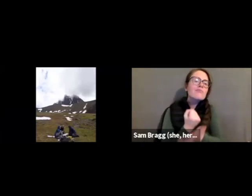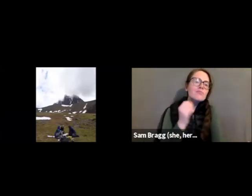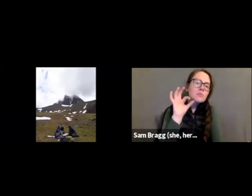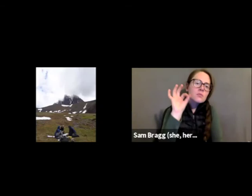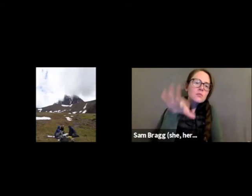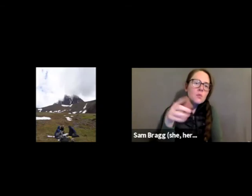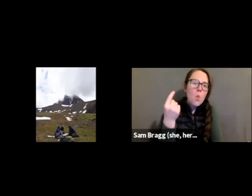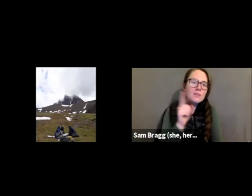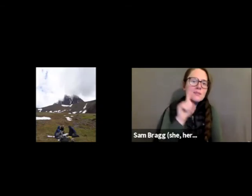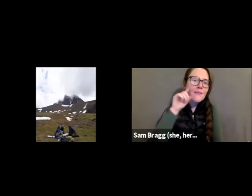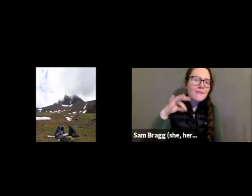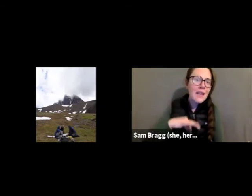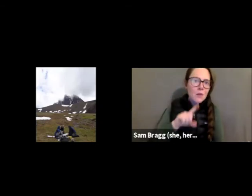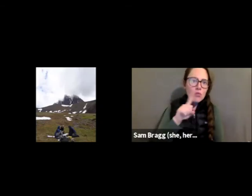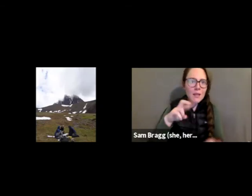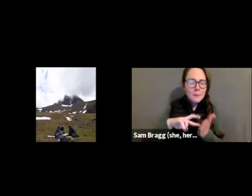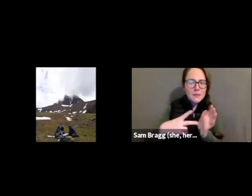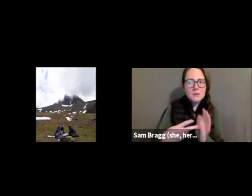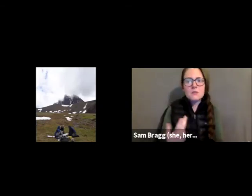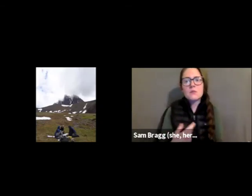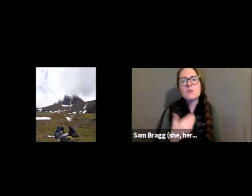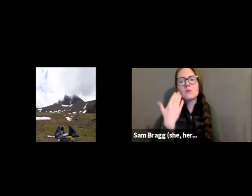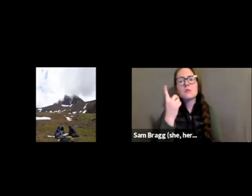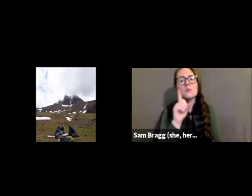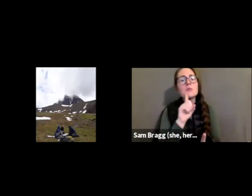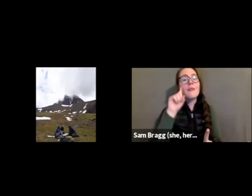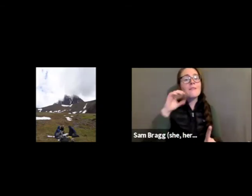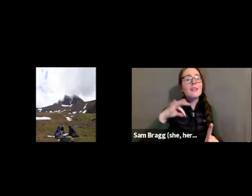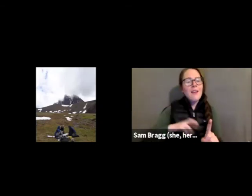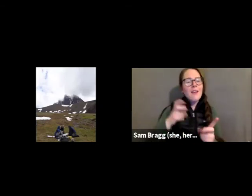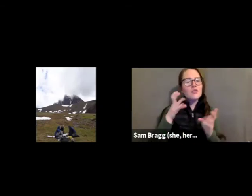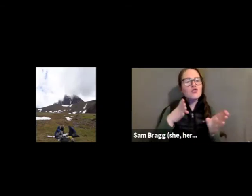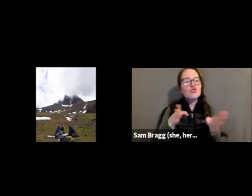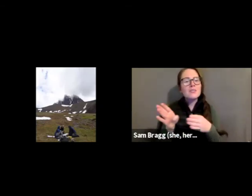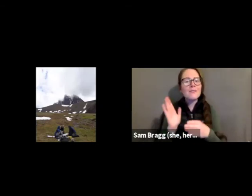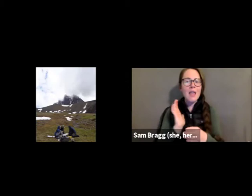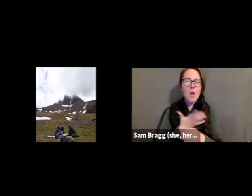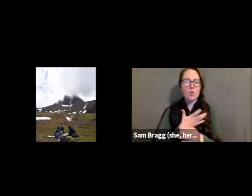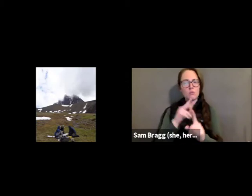I’m sure you're already aware of the term death gain but i want to add my experience with deaf